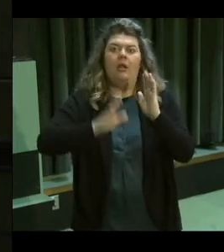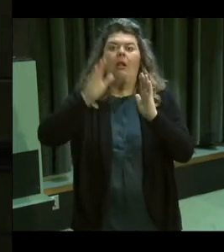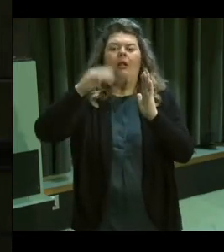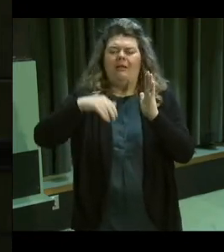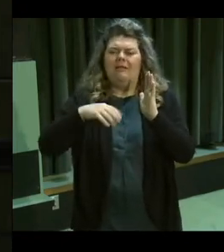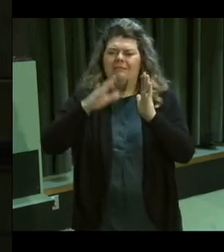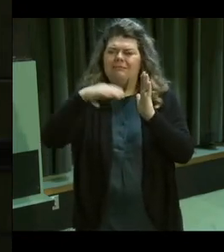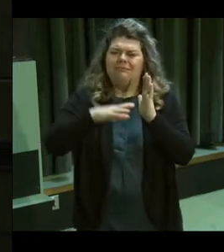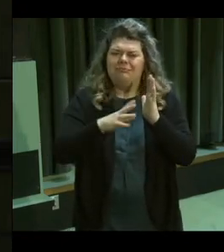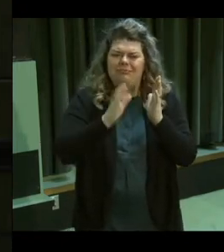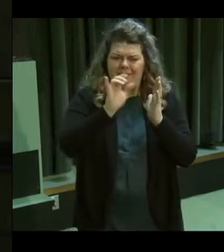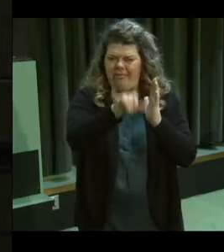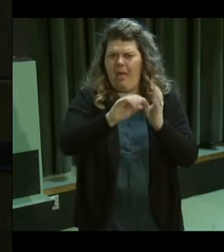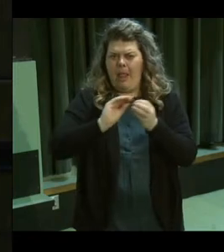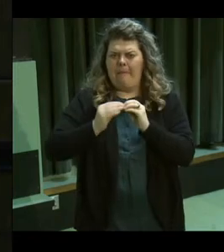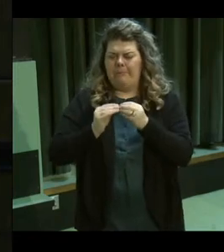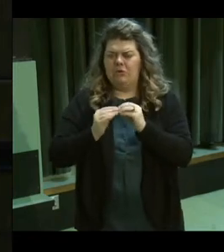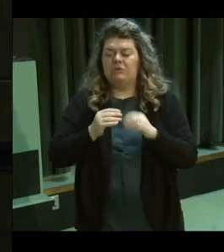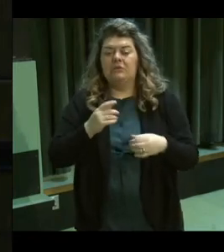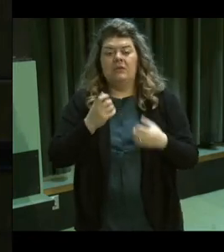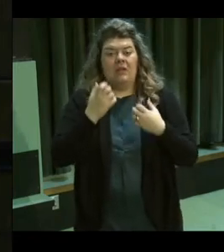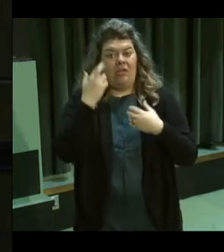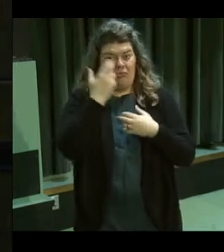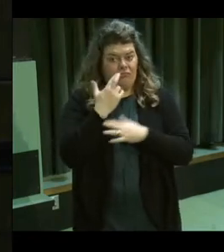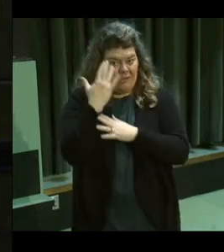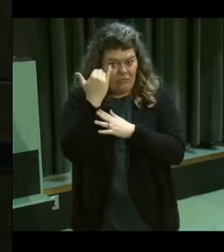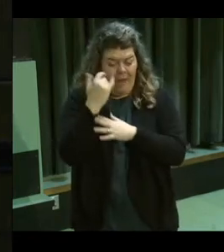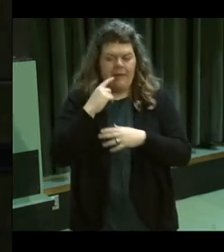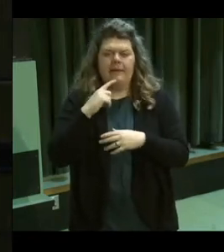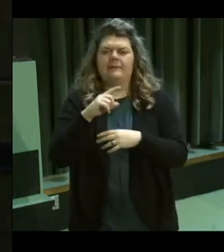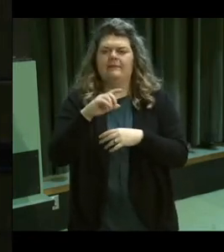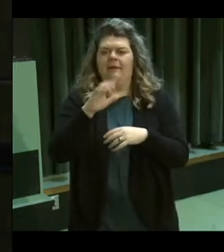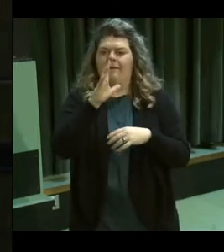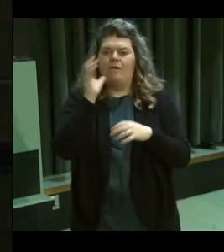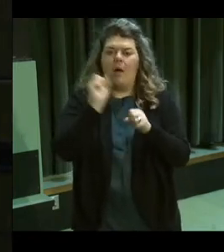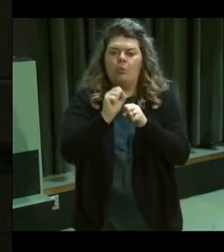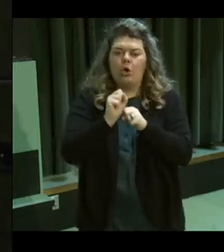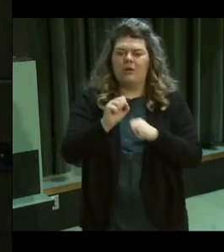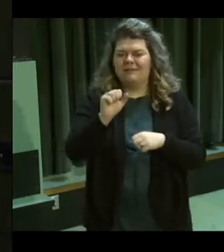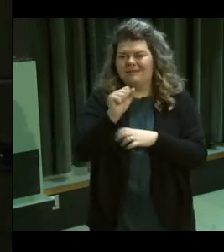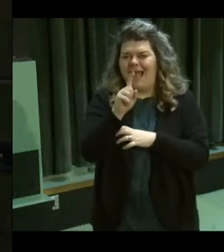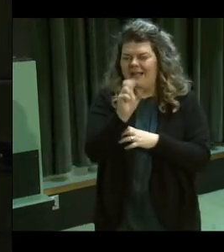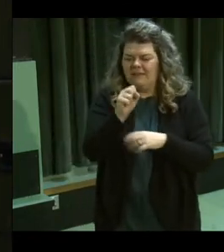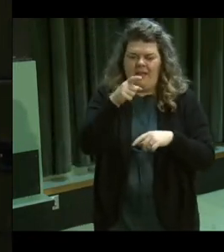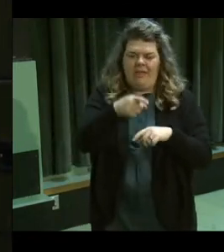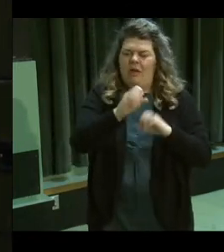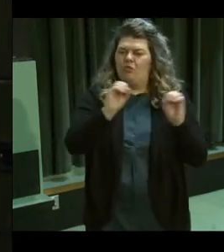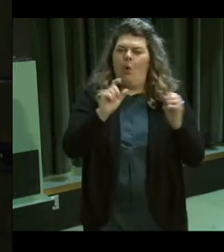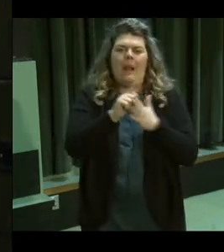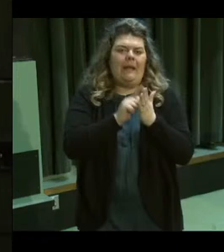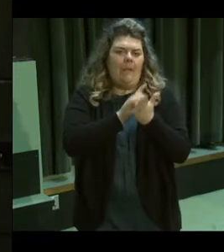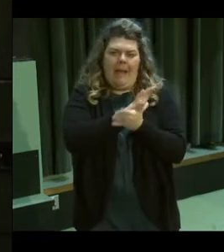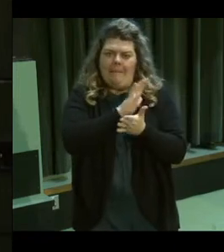farm workers. And it's a lot of